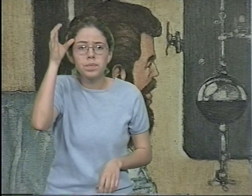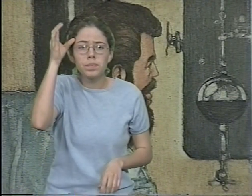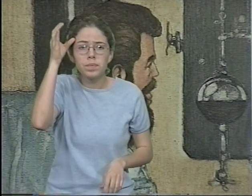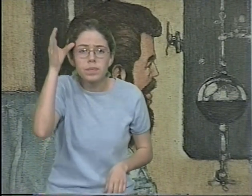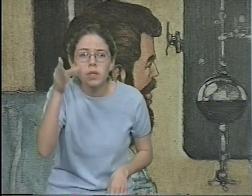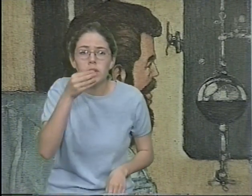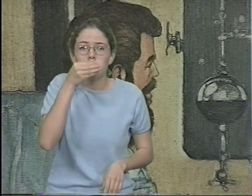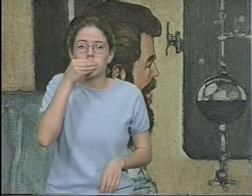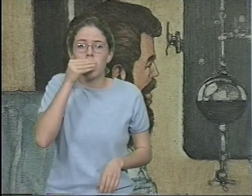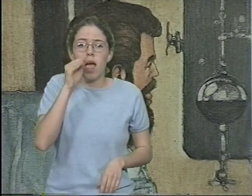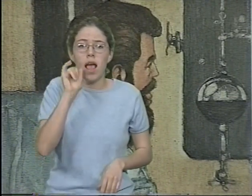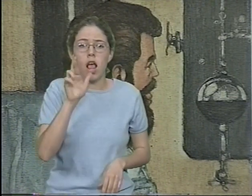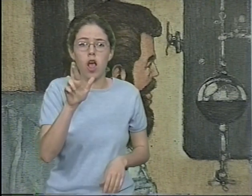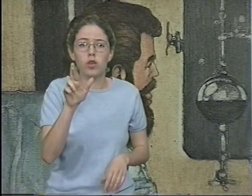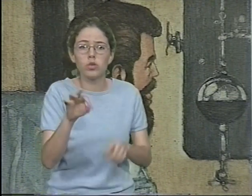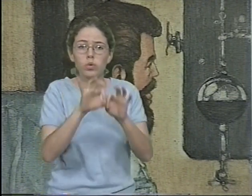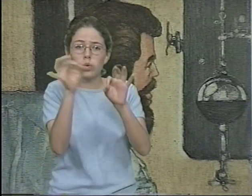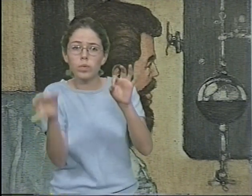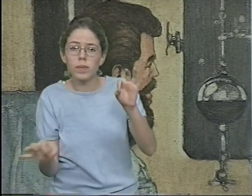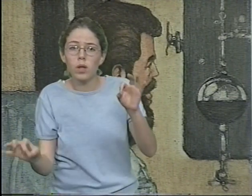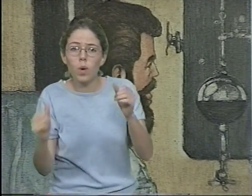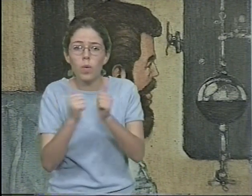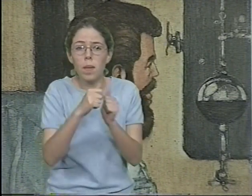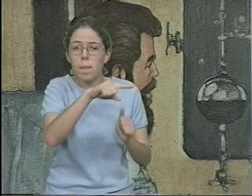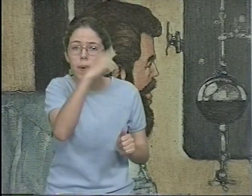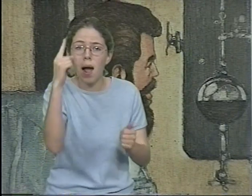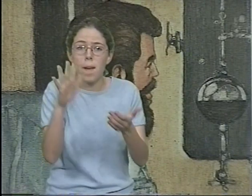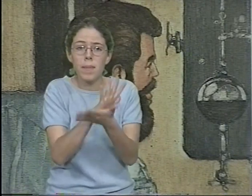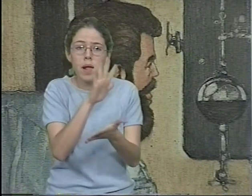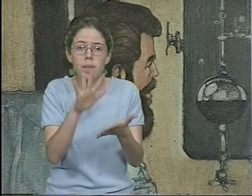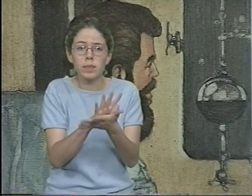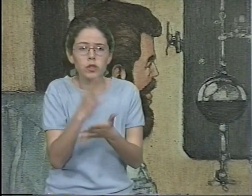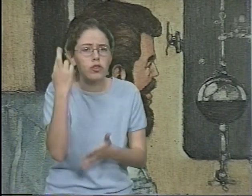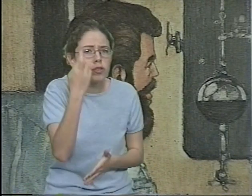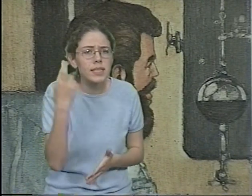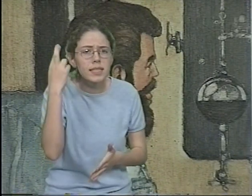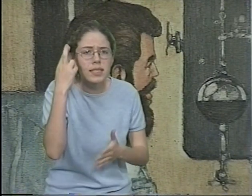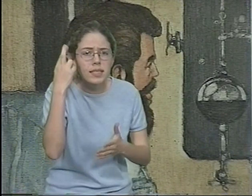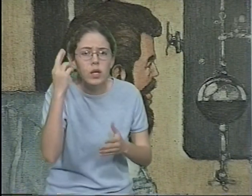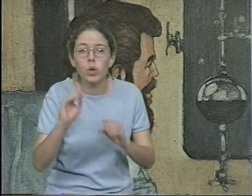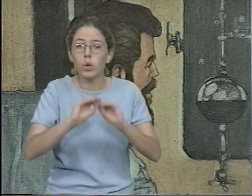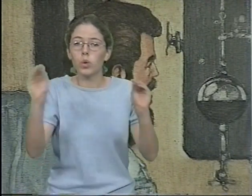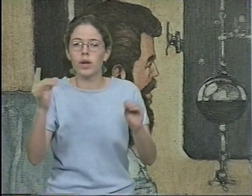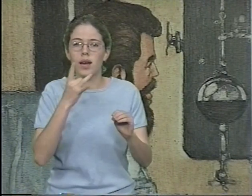Next he pulled the heavy drapes and turned off all the lamps.